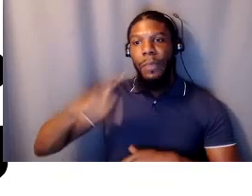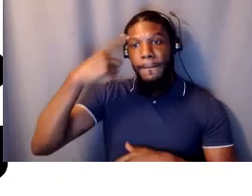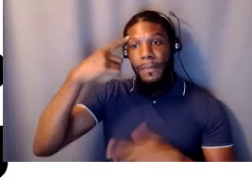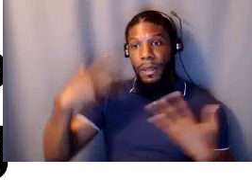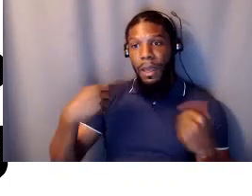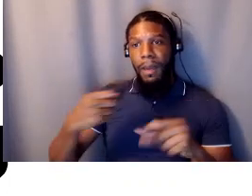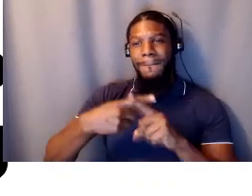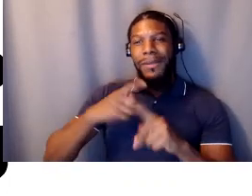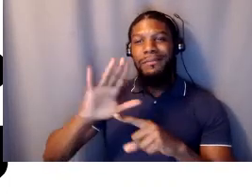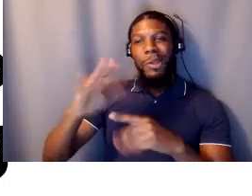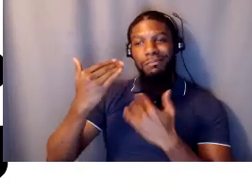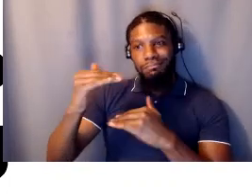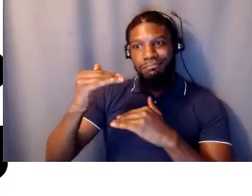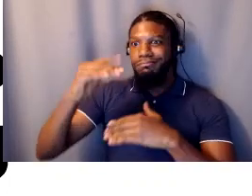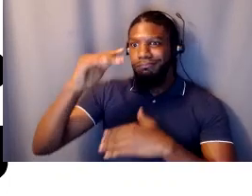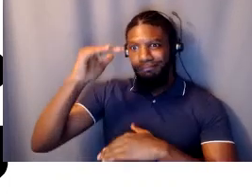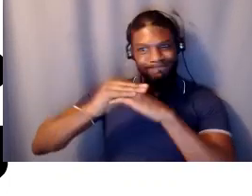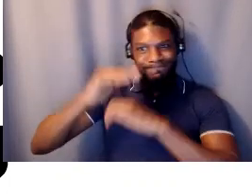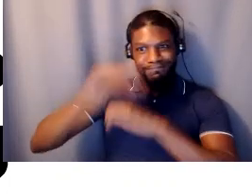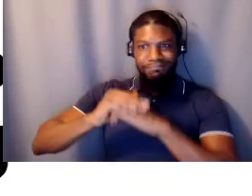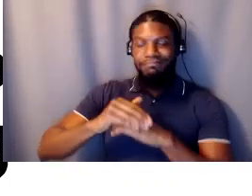whether they're linguistic, cognitive or affective.